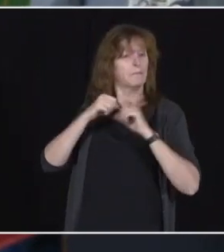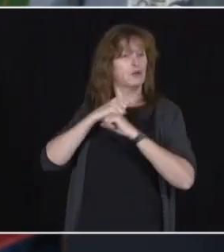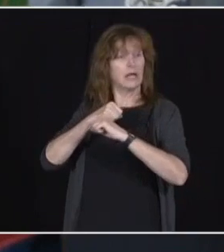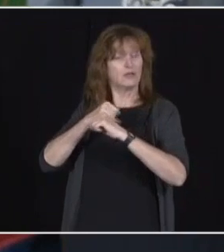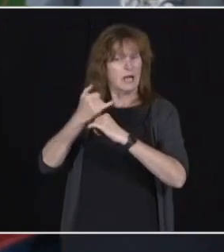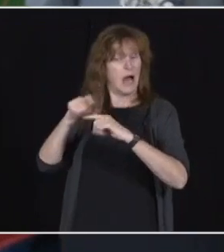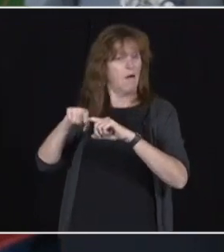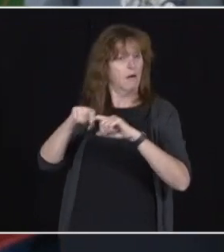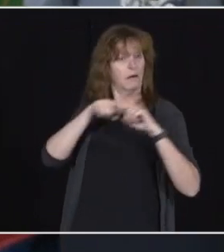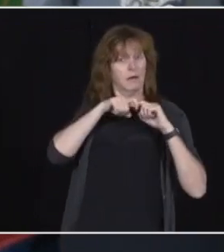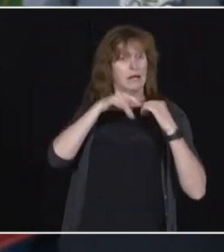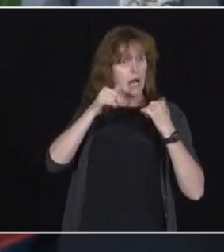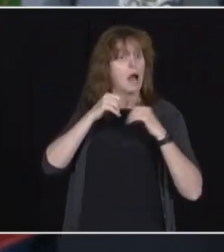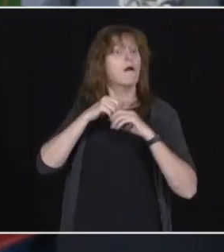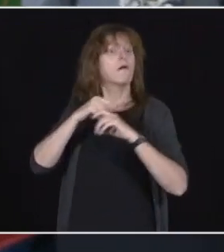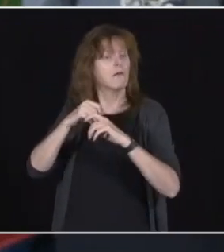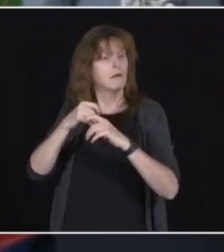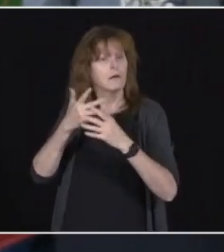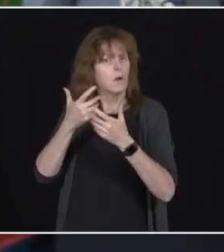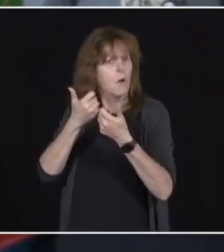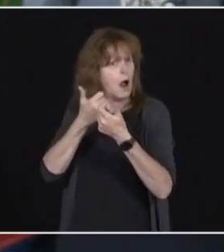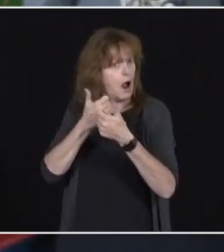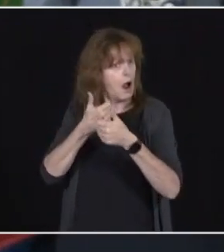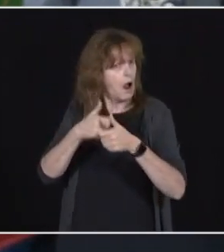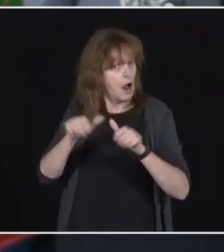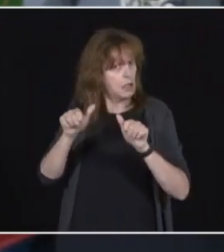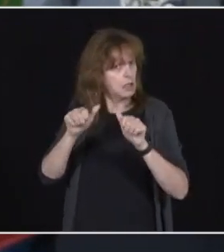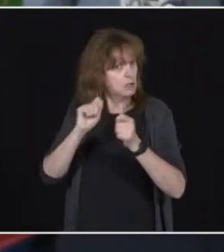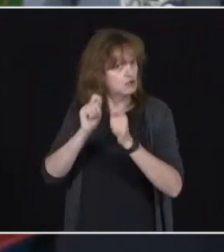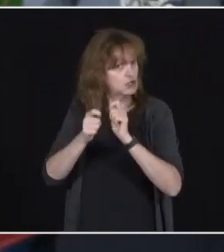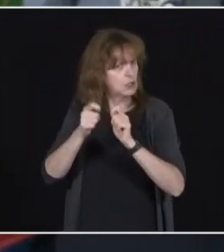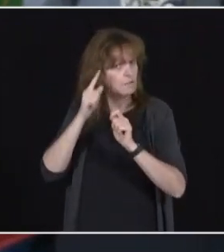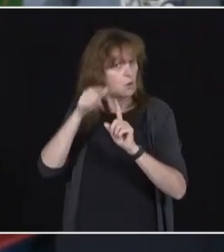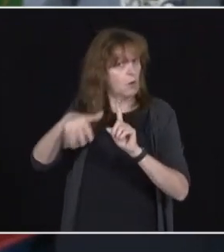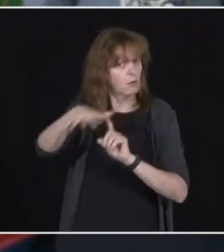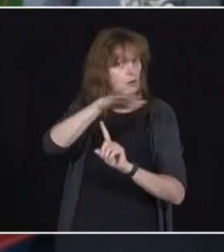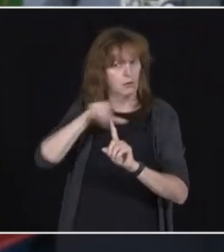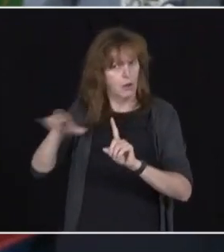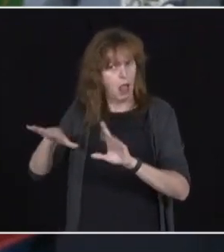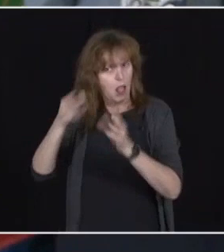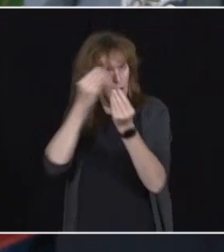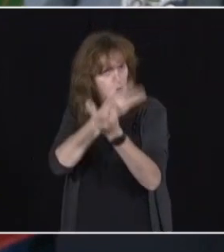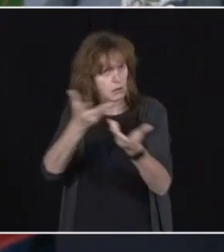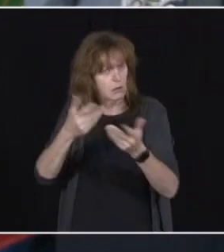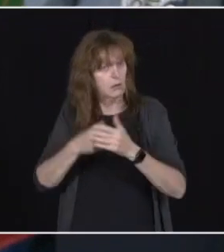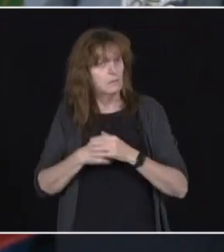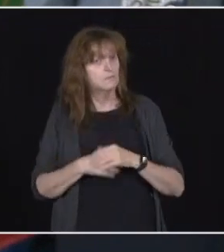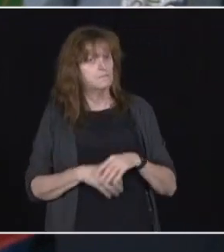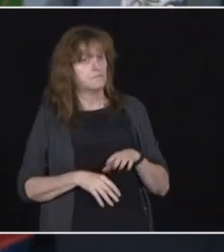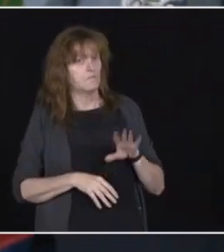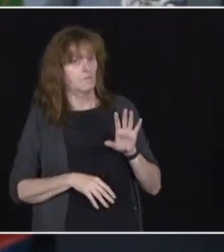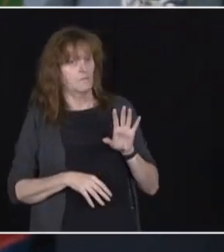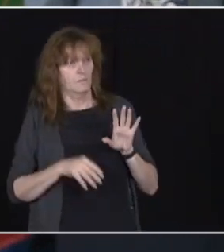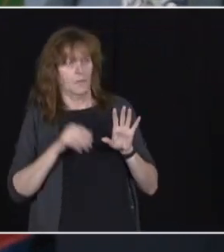I know the government has released some of the changes that is made, while those protections were suspended, but I am wondering, are you able